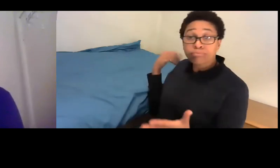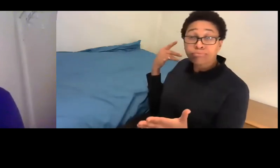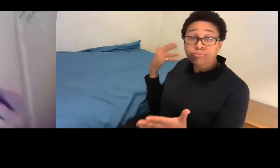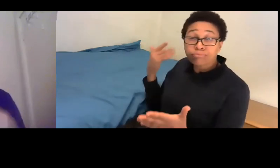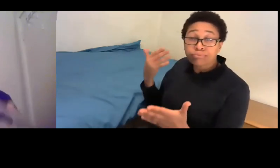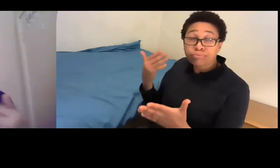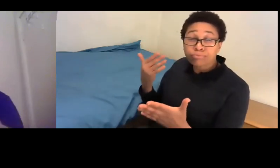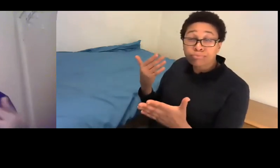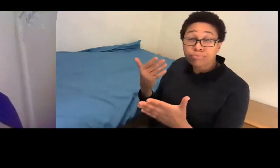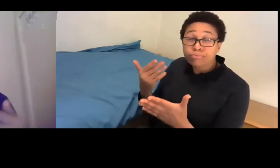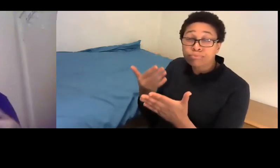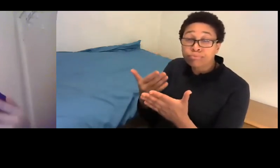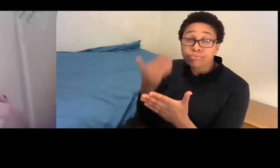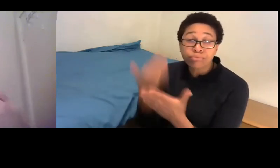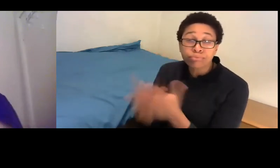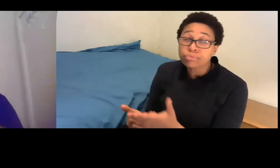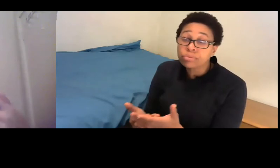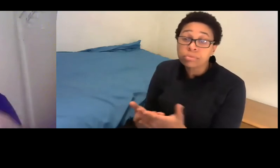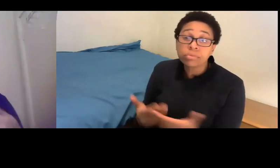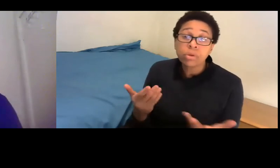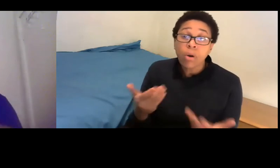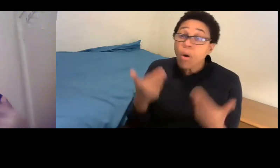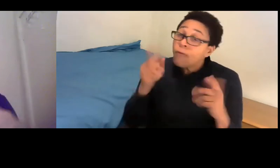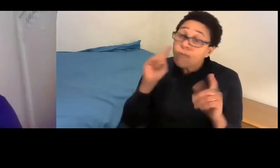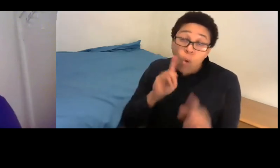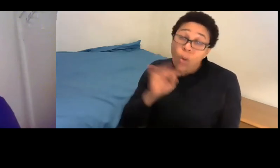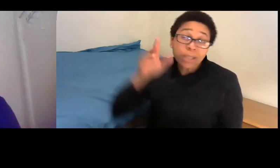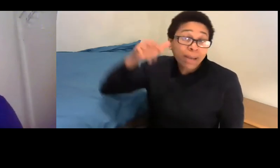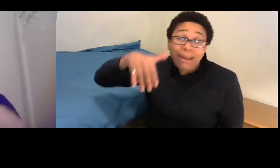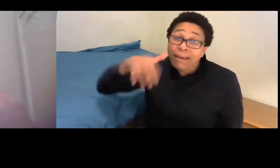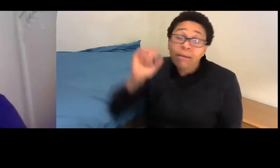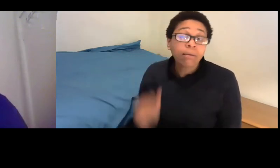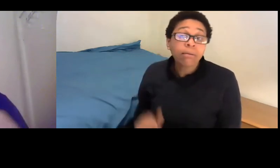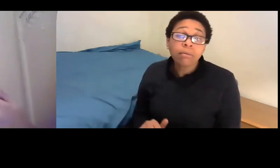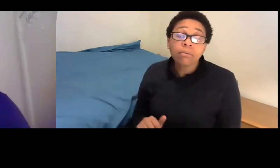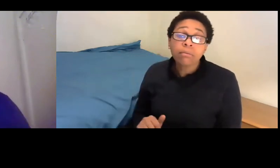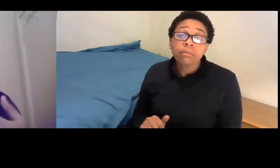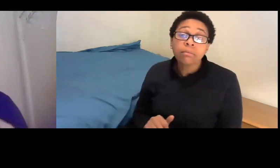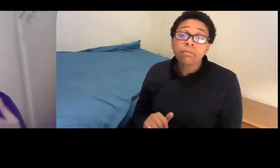ways. Maybe not ways that are intelligible to us now, but in